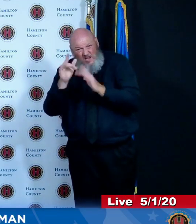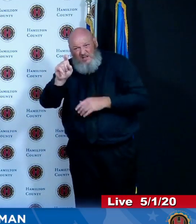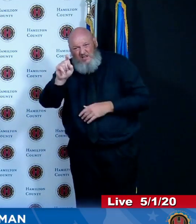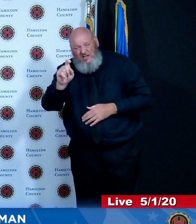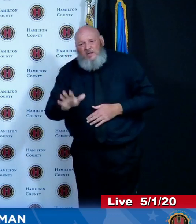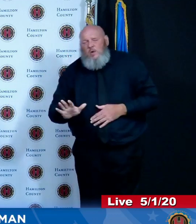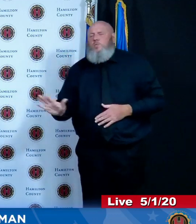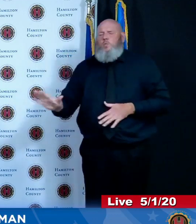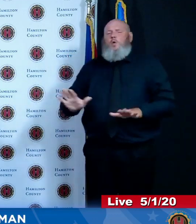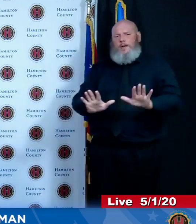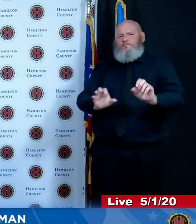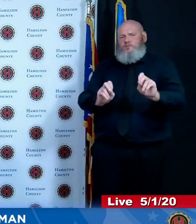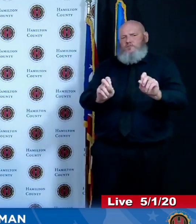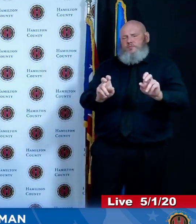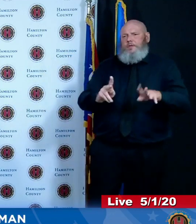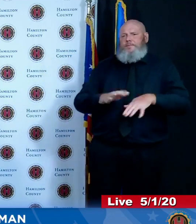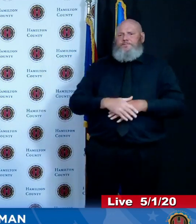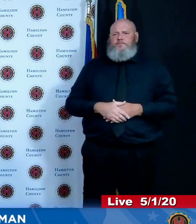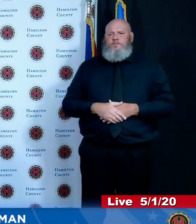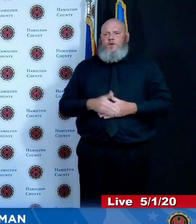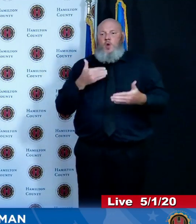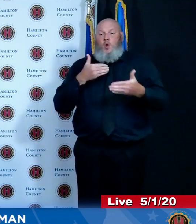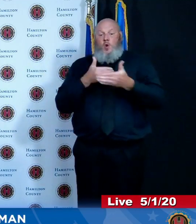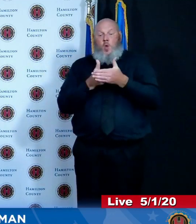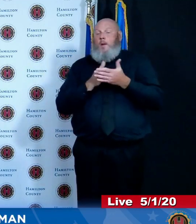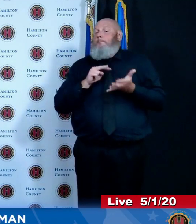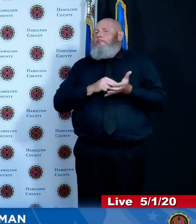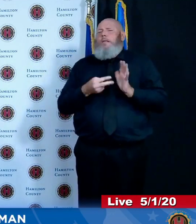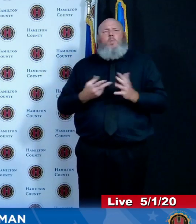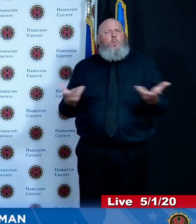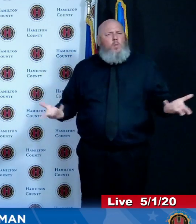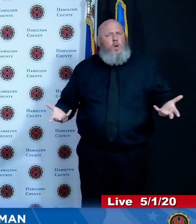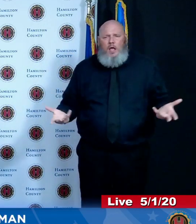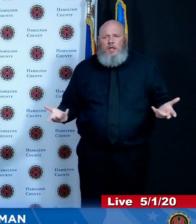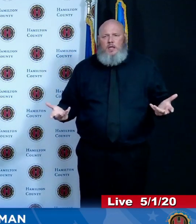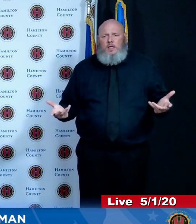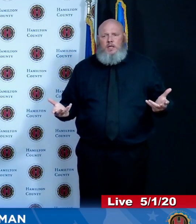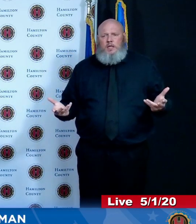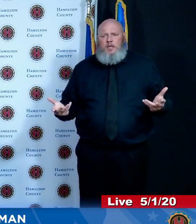you're within six feet for a minute or two we are considering you as a close